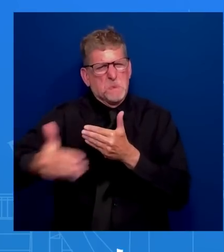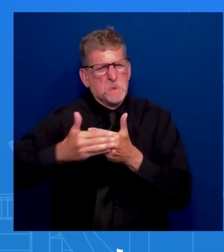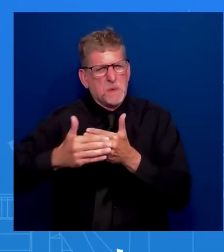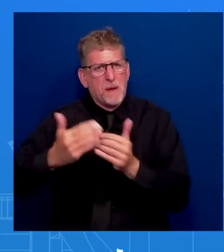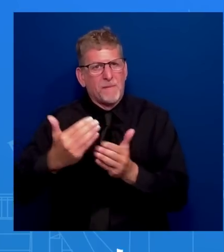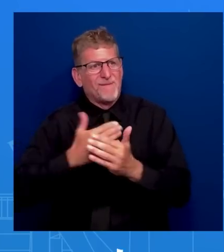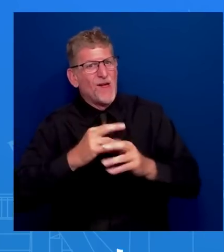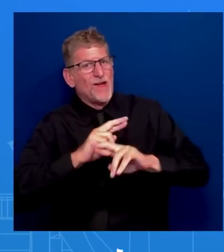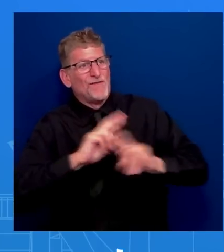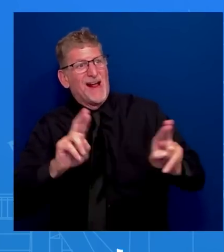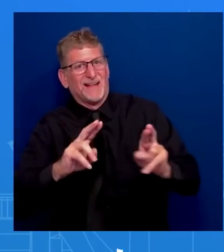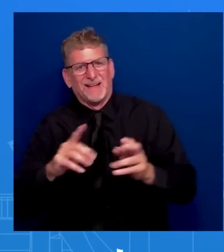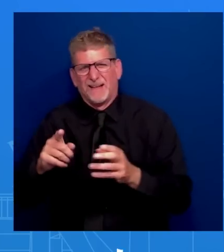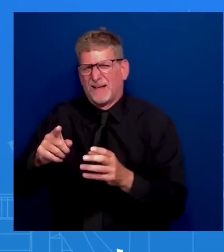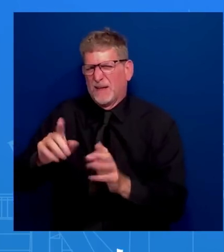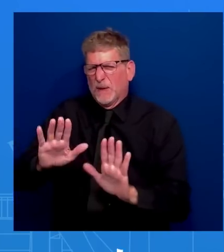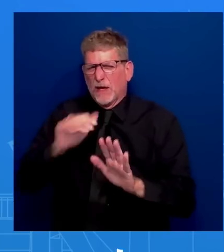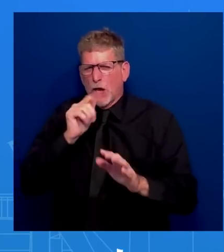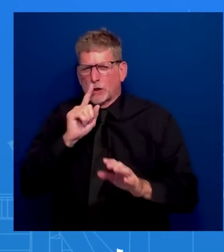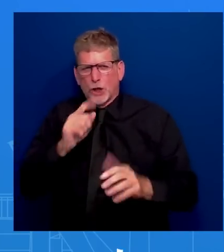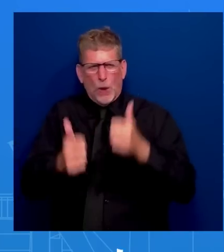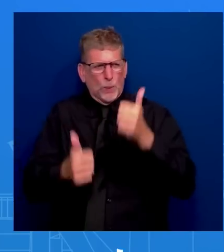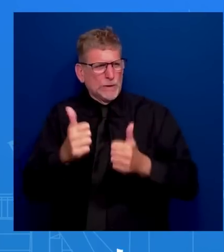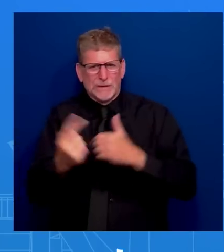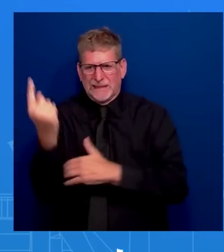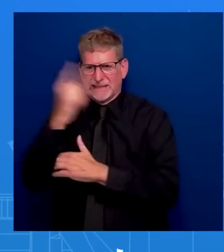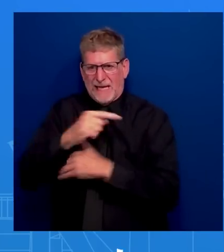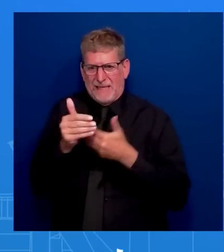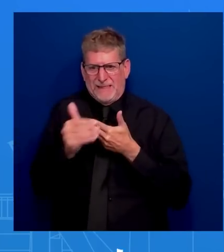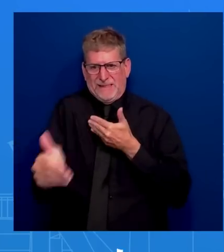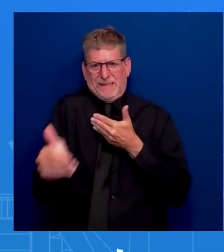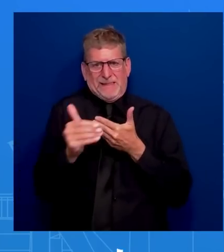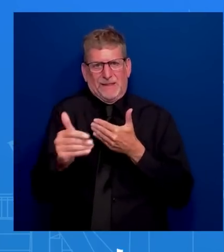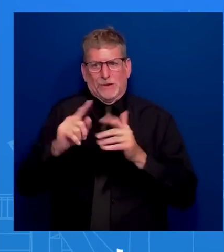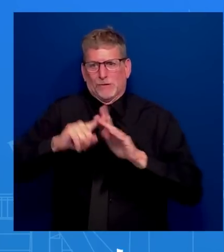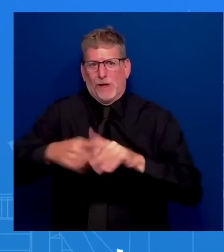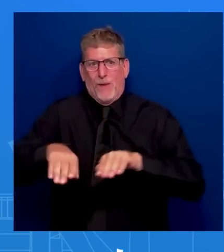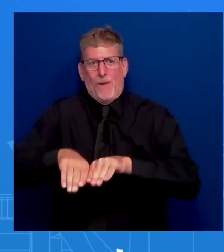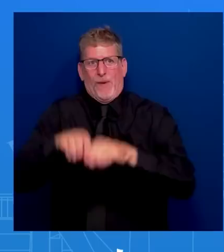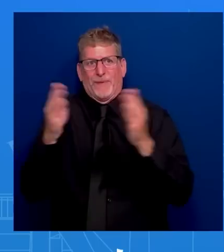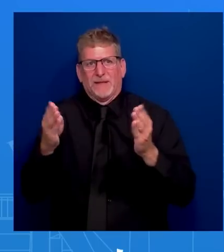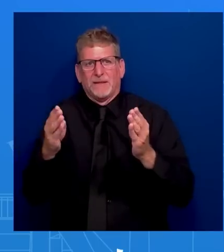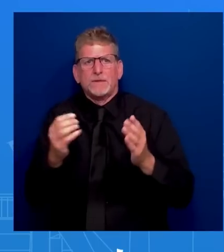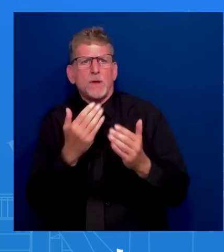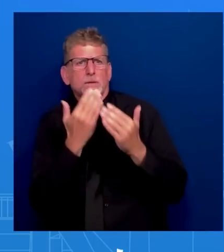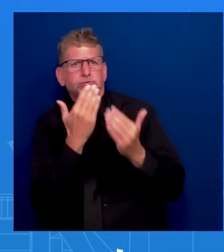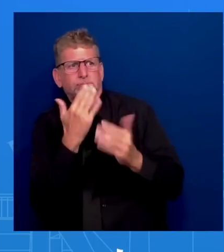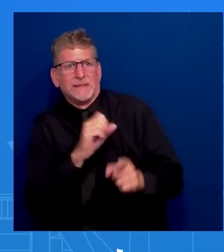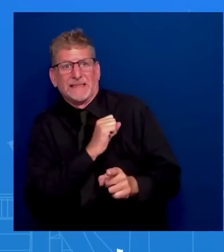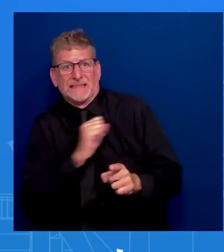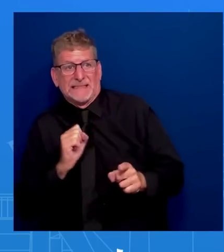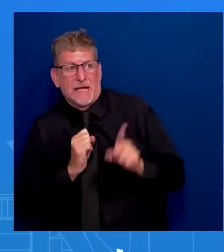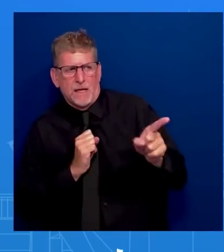We are grateful for what the Senate was able to do just a couple of days ago. And we are looking forward to the House passing it